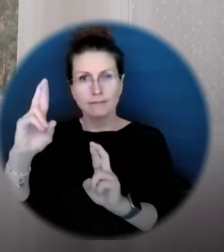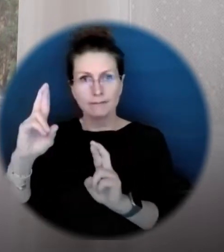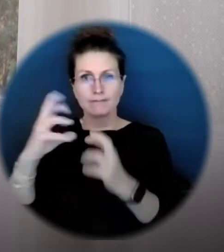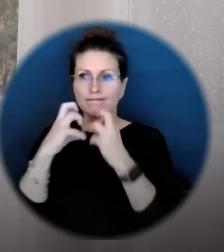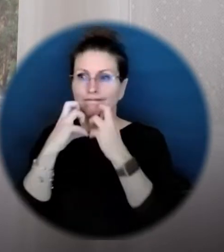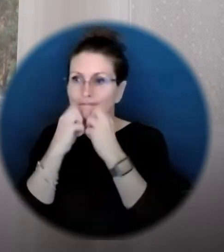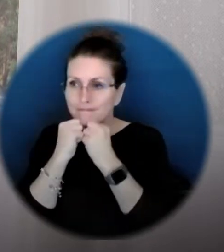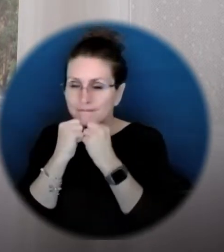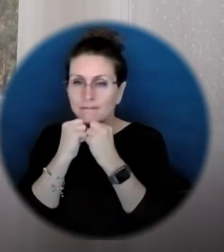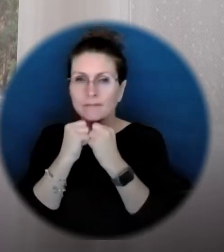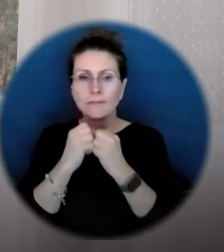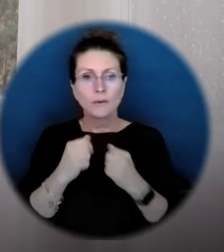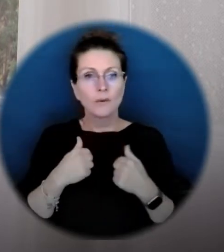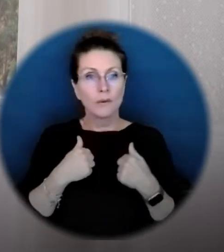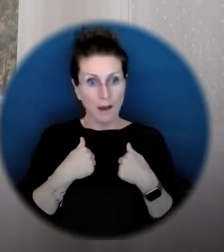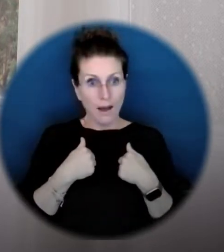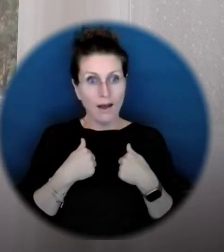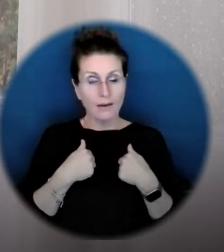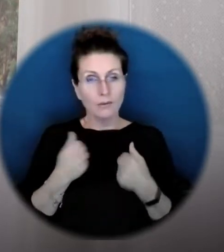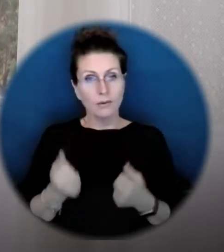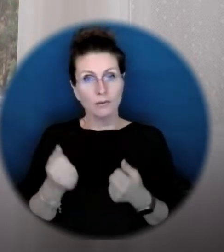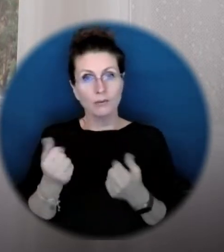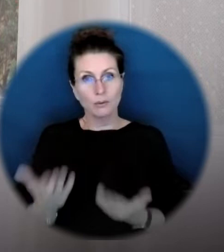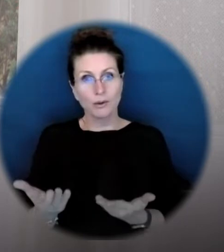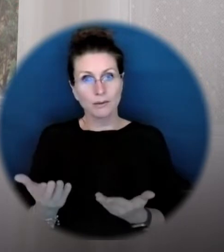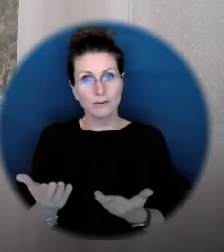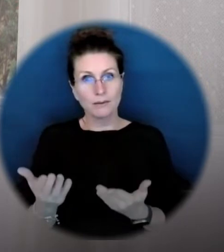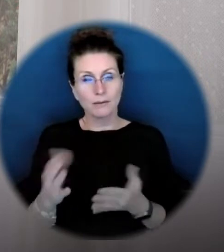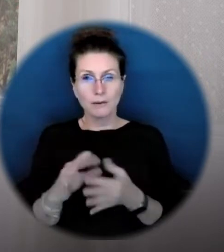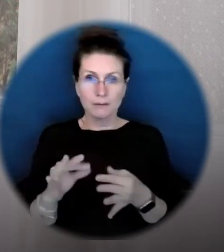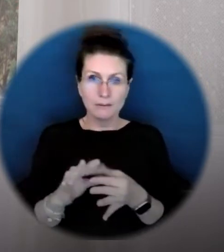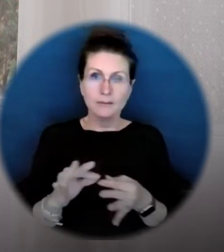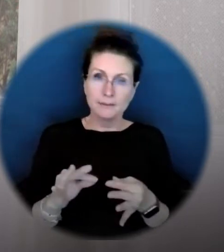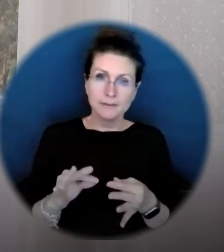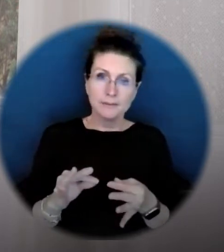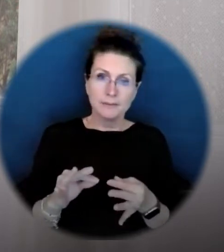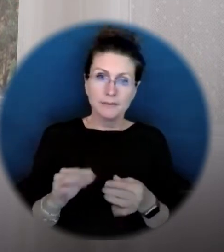And so I want to bring some words of comfort and healing